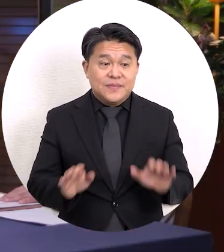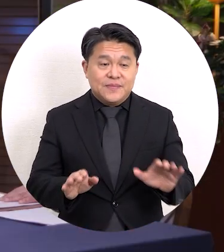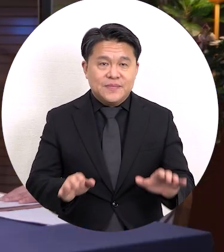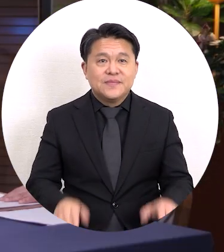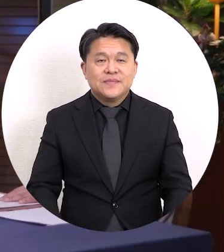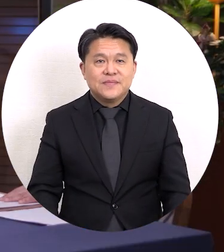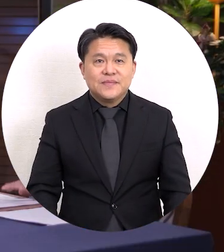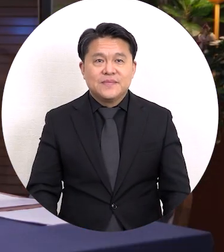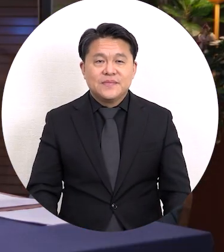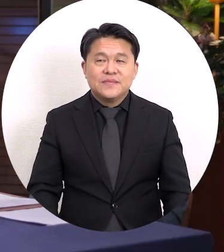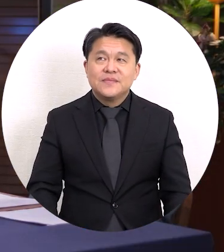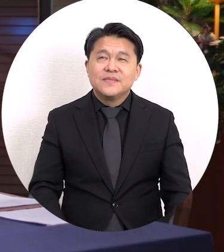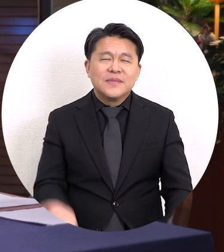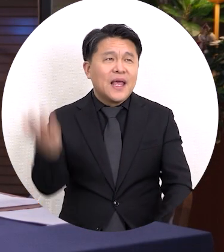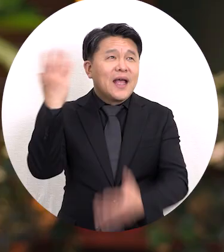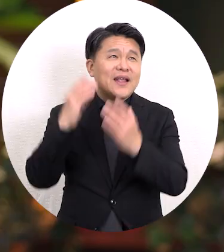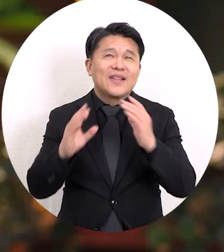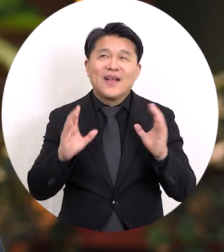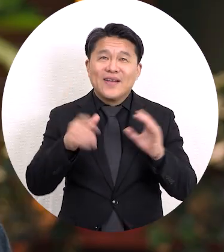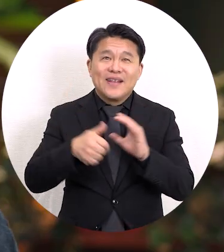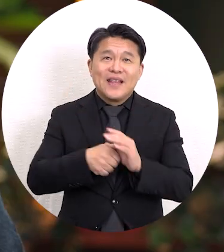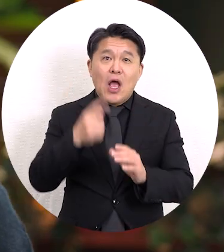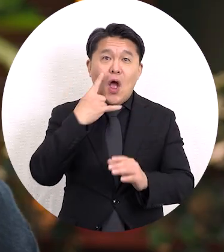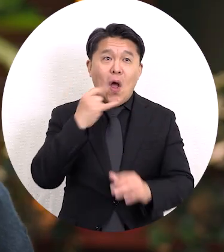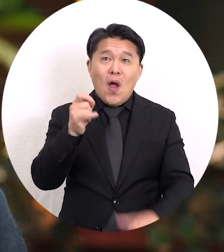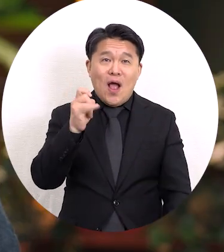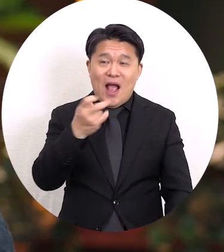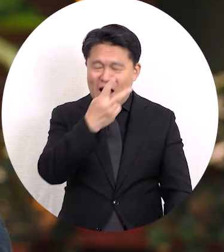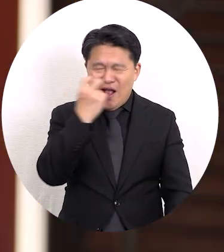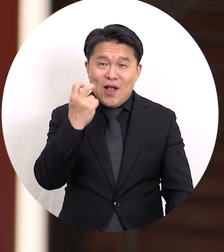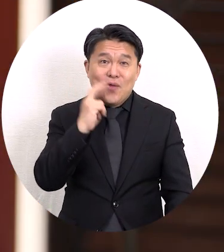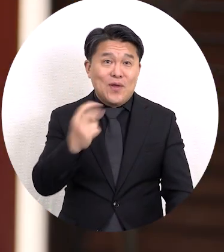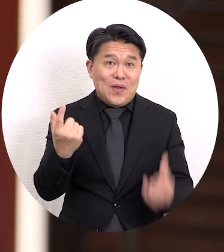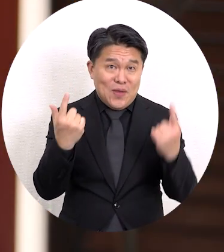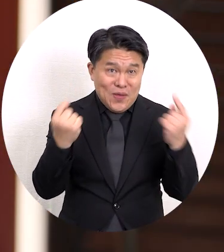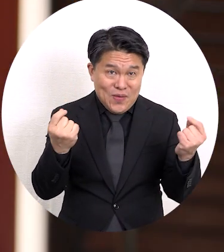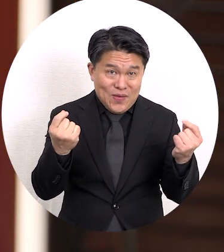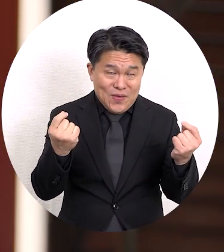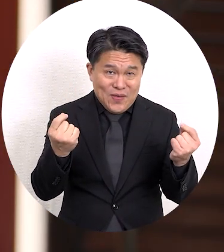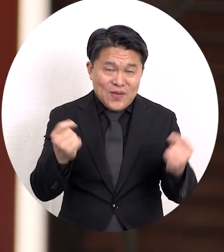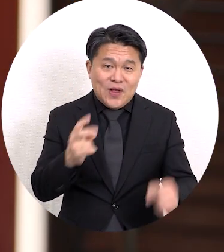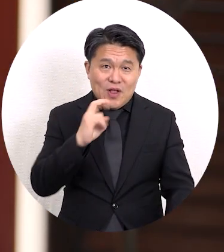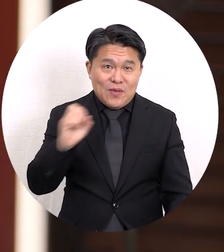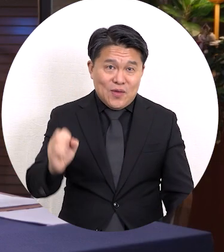This is the lullaby that mothers used to sing to us during our childhood One of the prominent theories about the origin of music